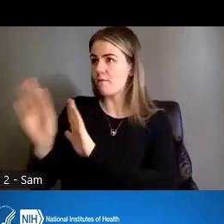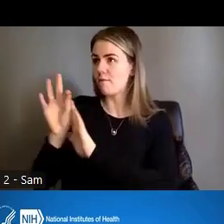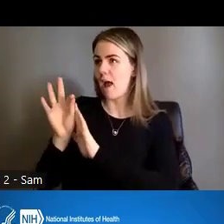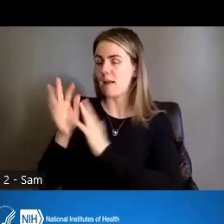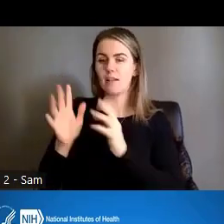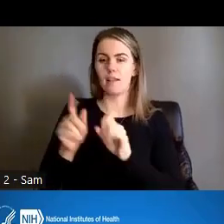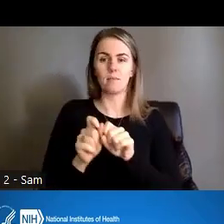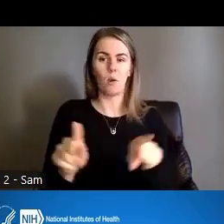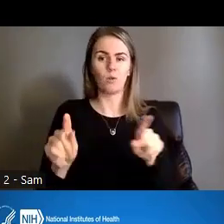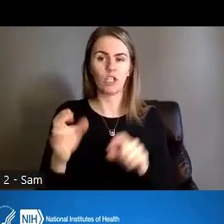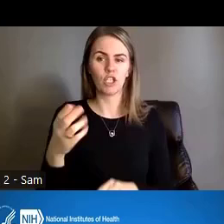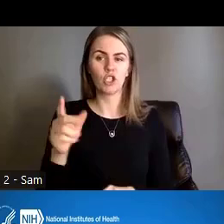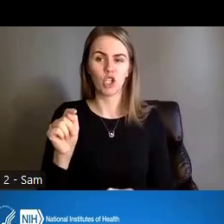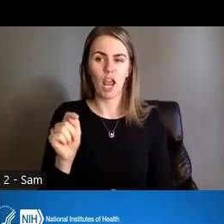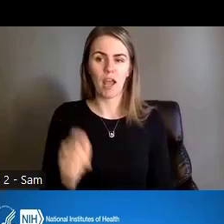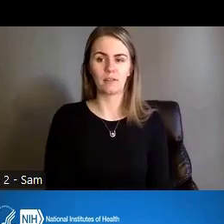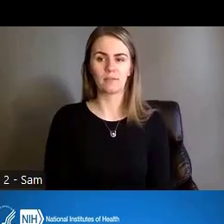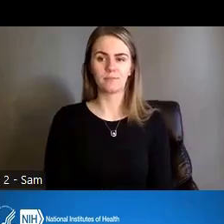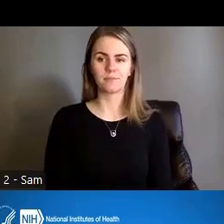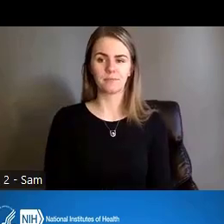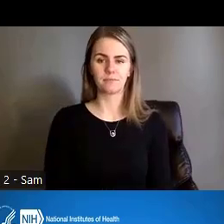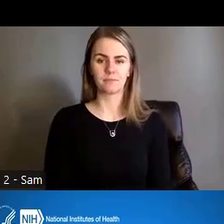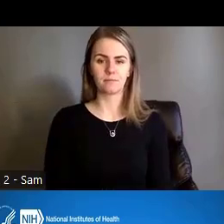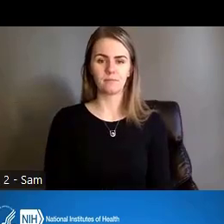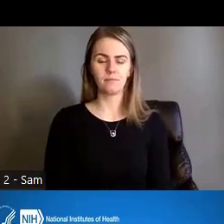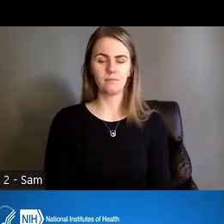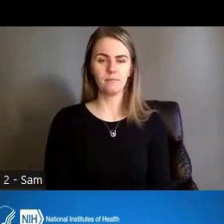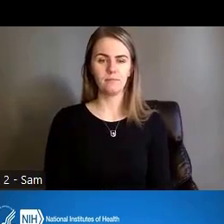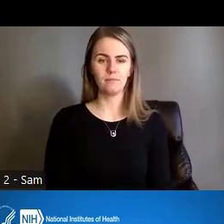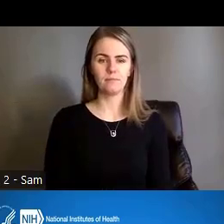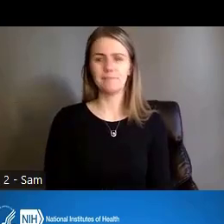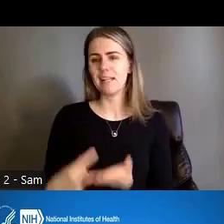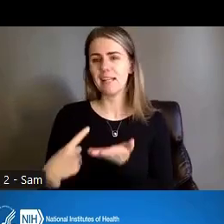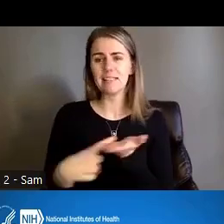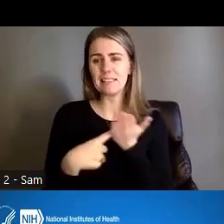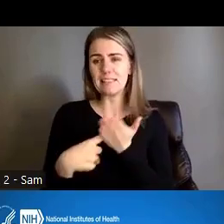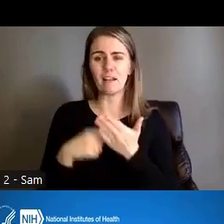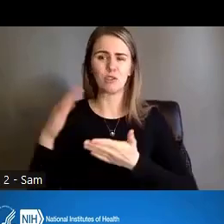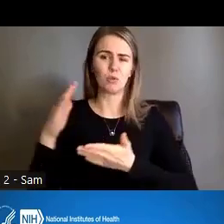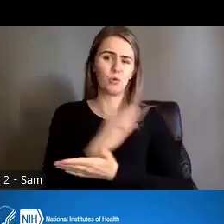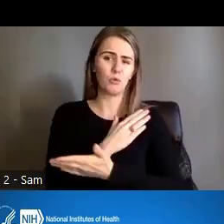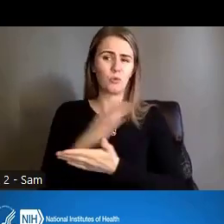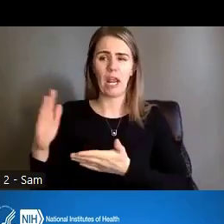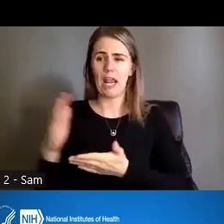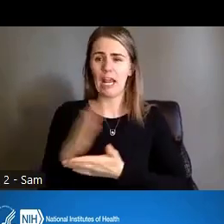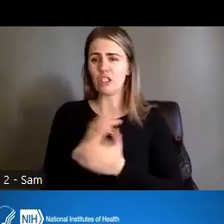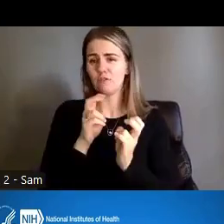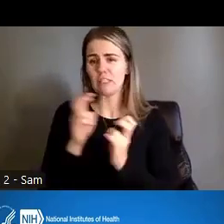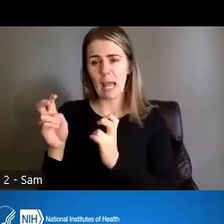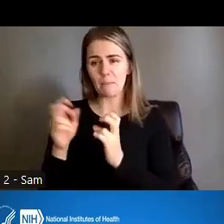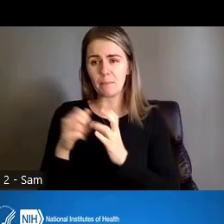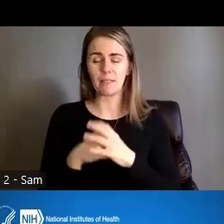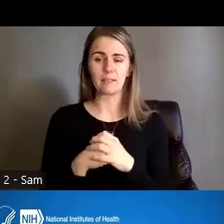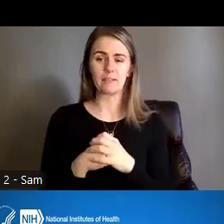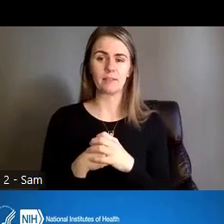It goes over a range of topics. So in that bar across your screen,